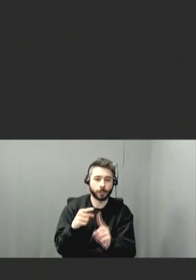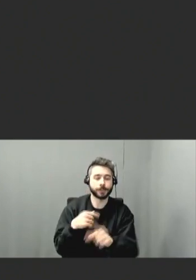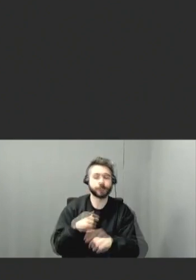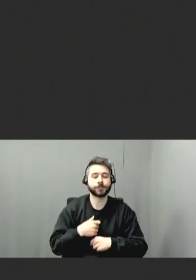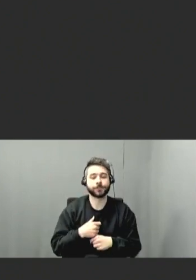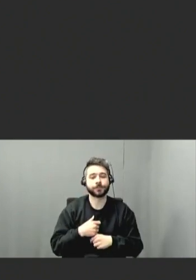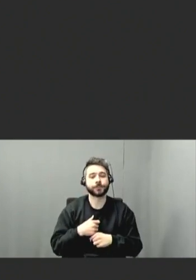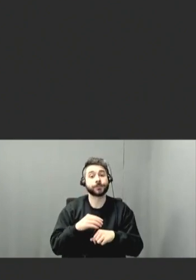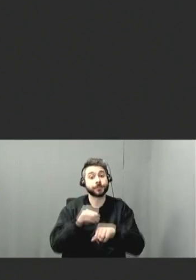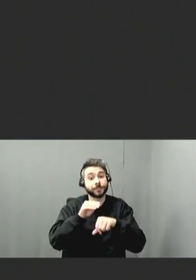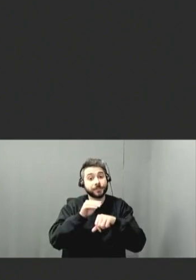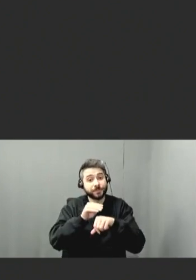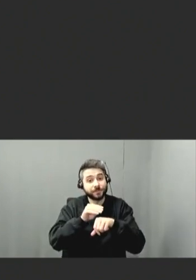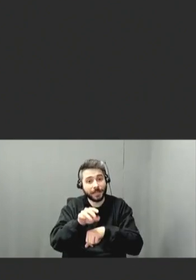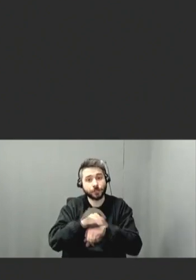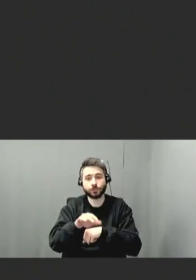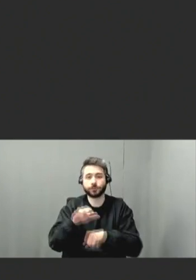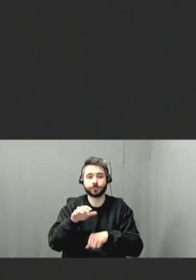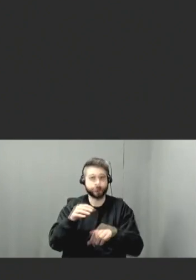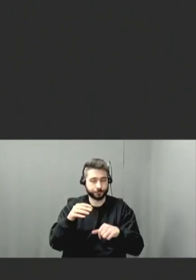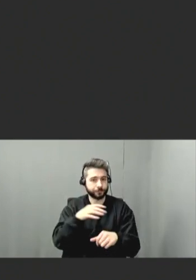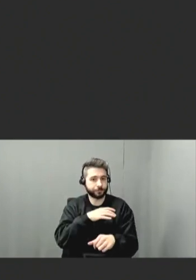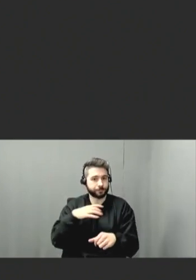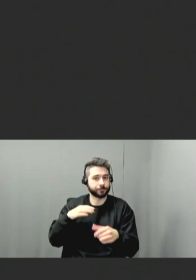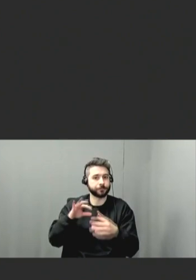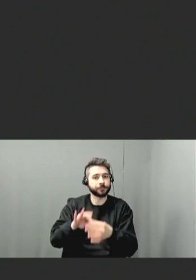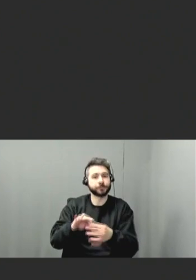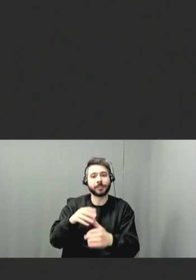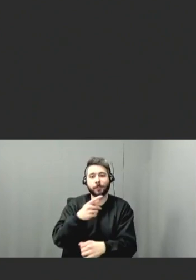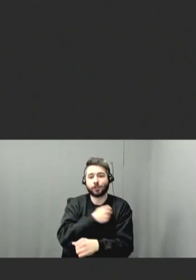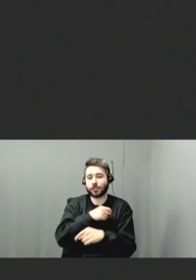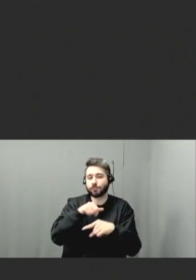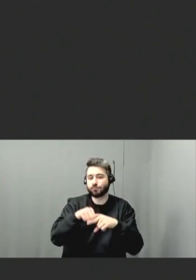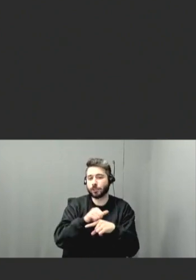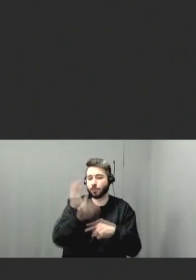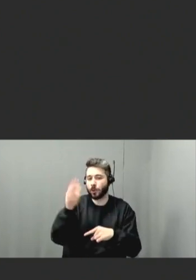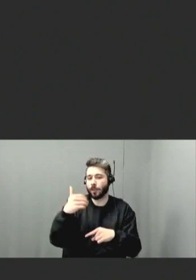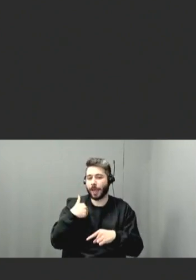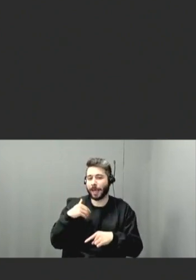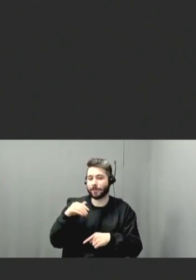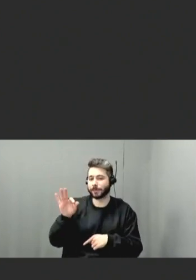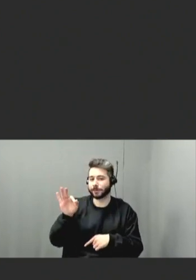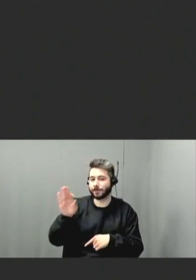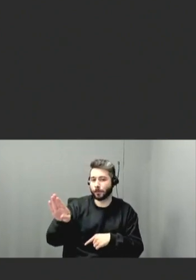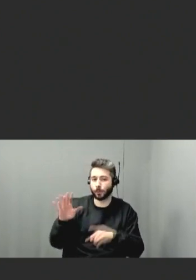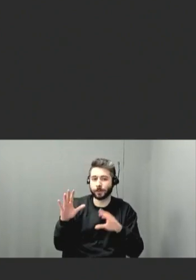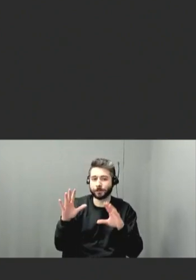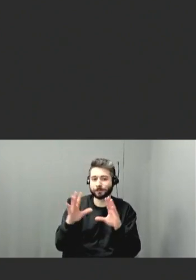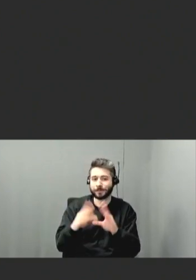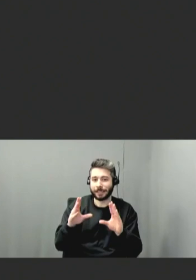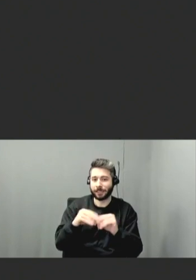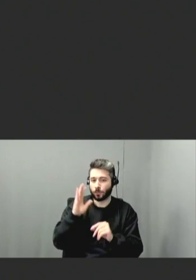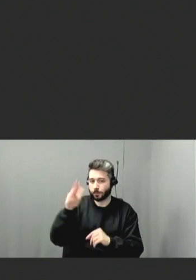The Advisory Committee on Immunization Practices will be having its February meeting as a virtual